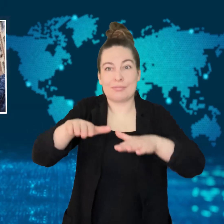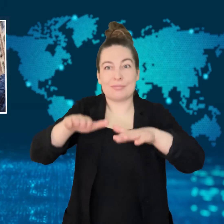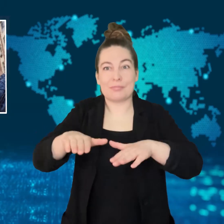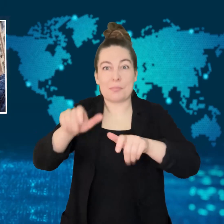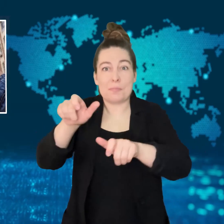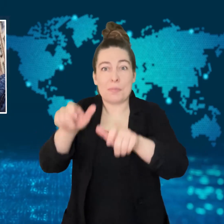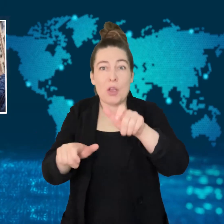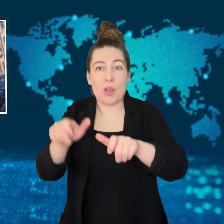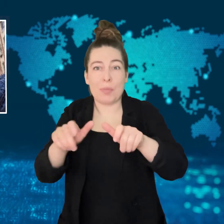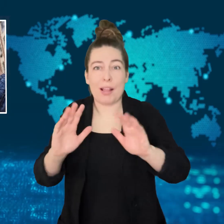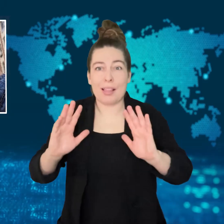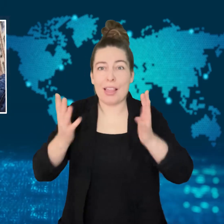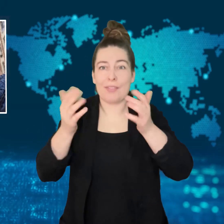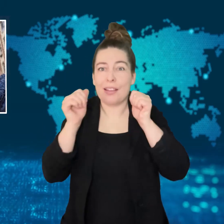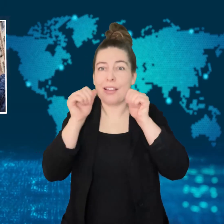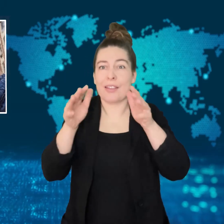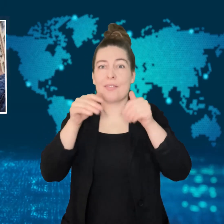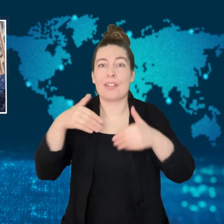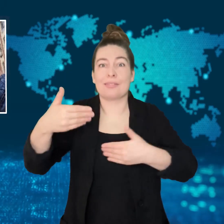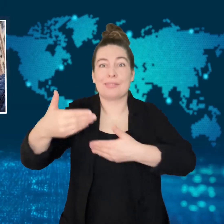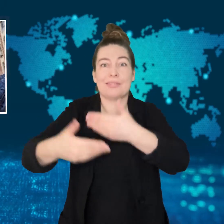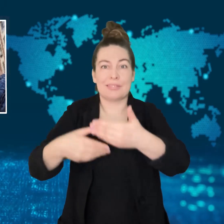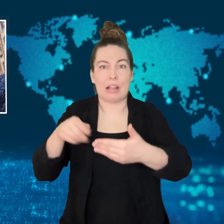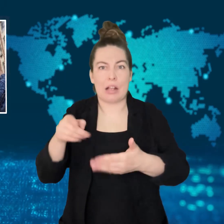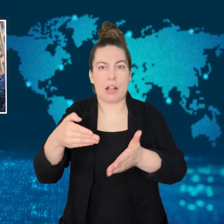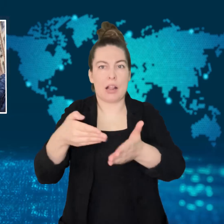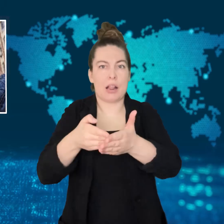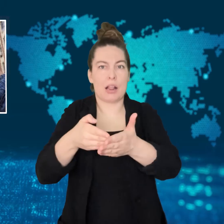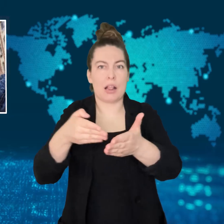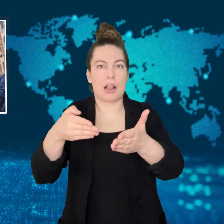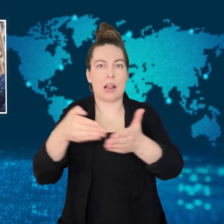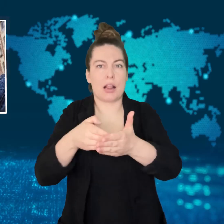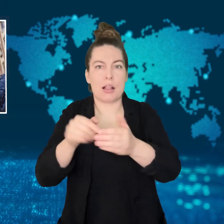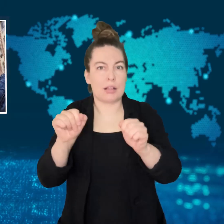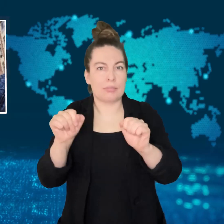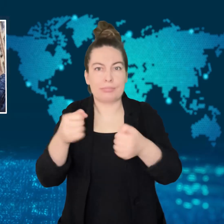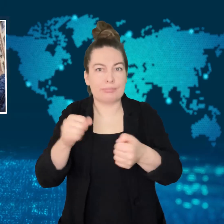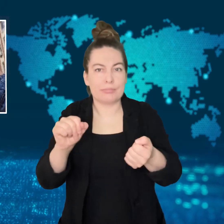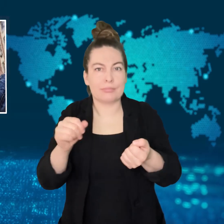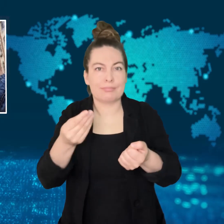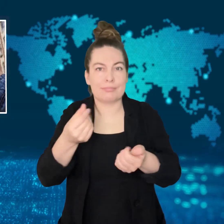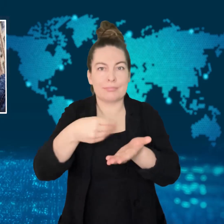renting homes to foreign tourists,